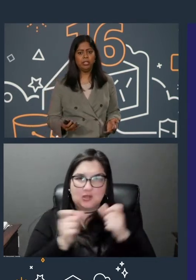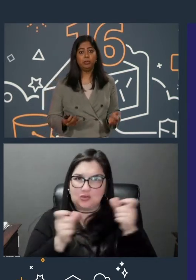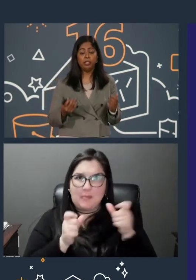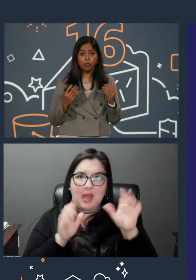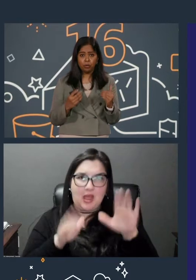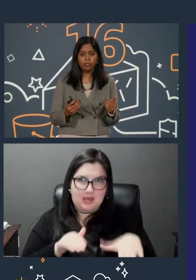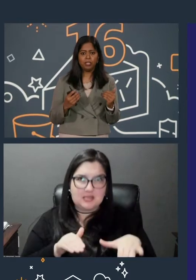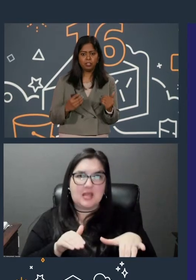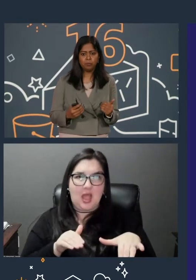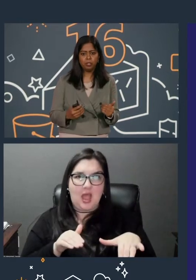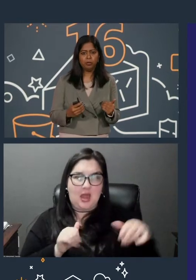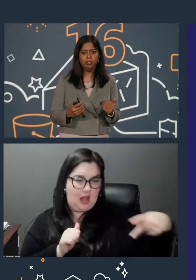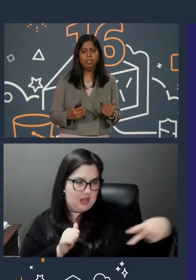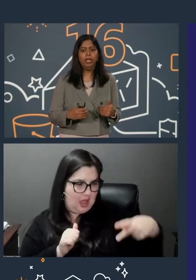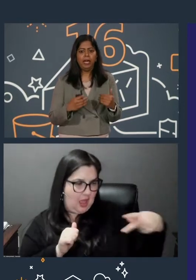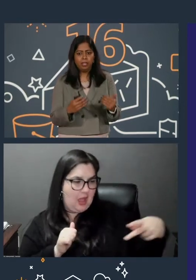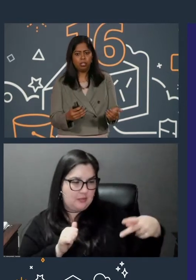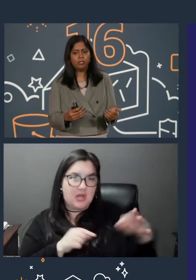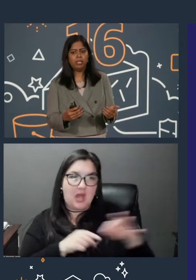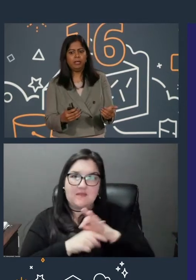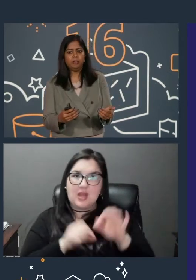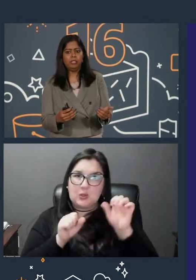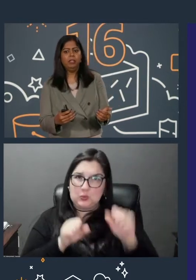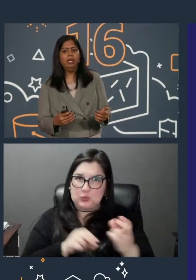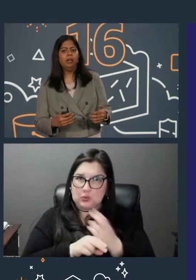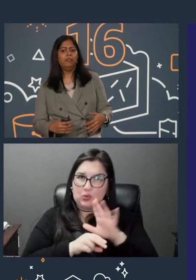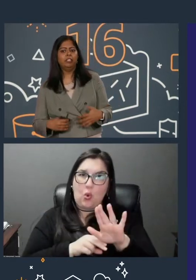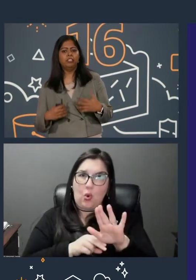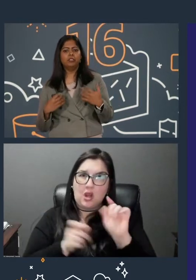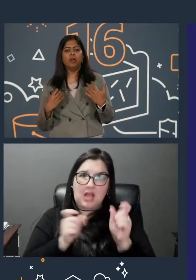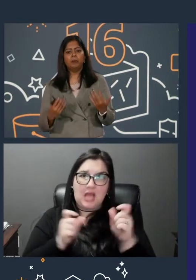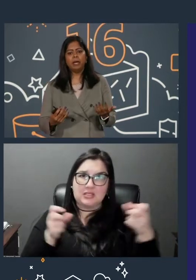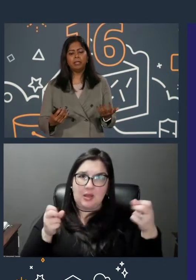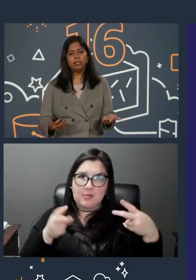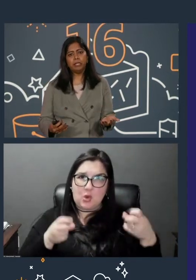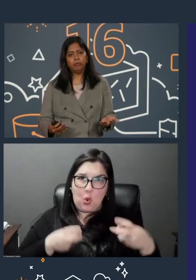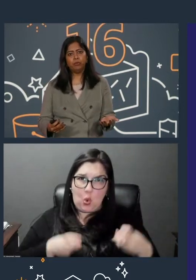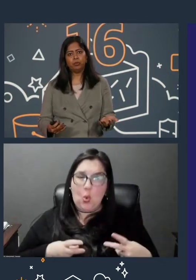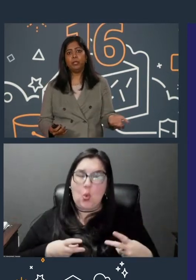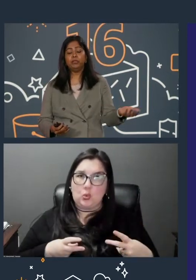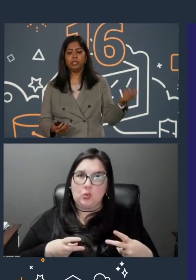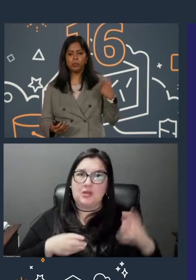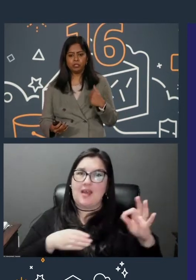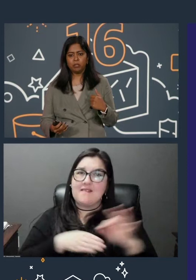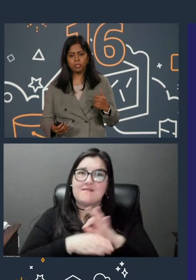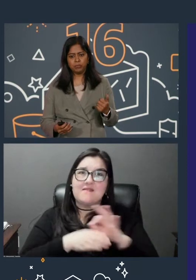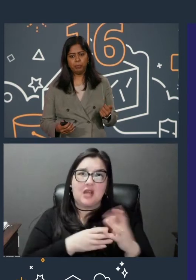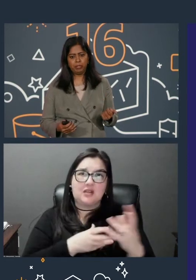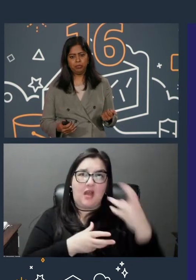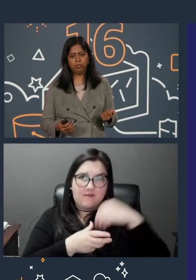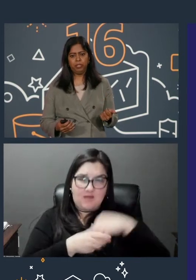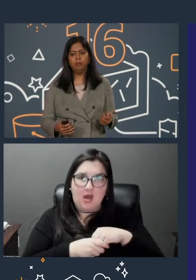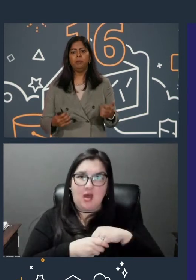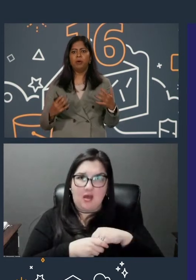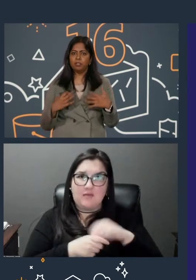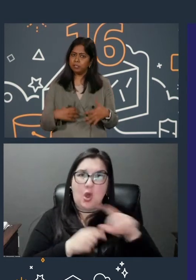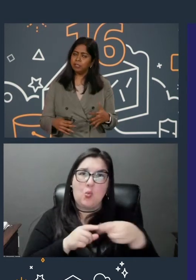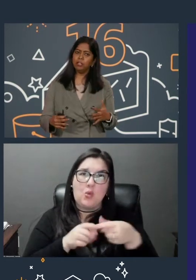and with your own custom code and Object Lambda, functions are automatically invoked when you request objects from S3.